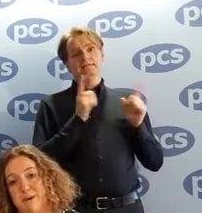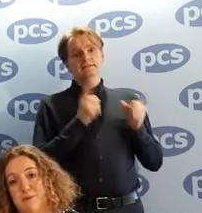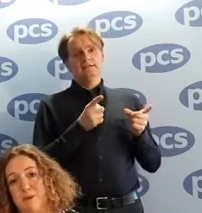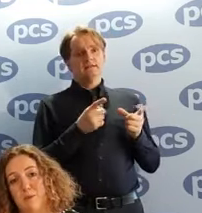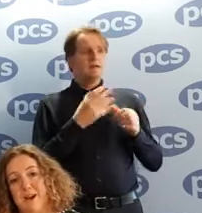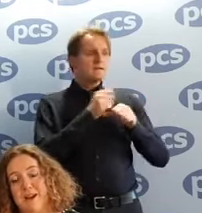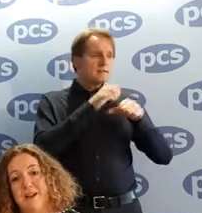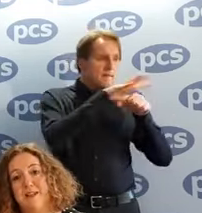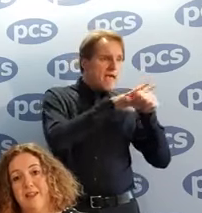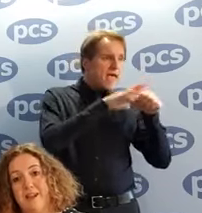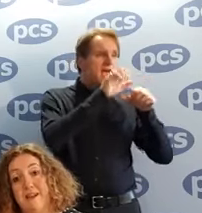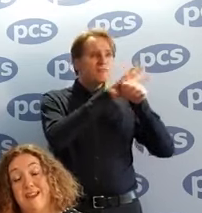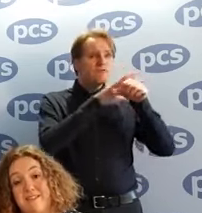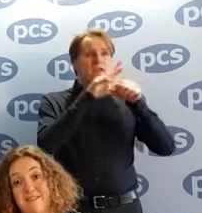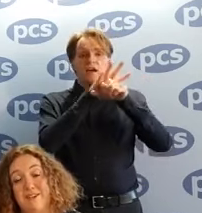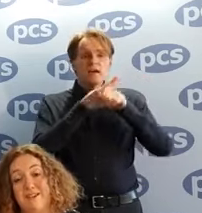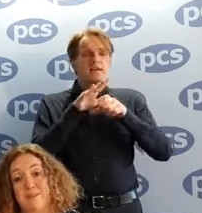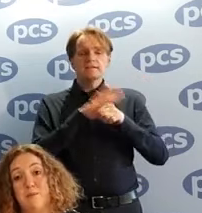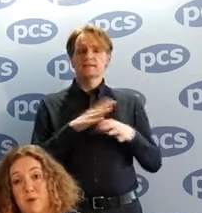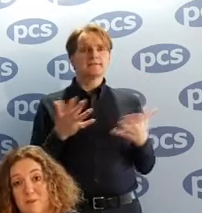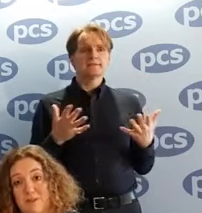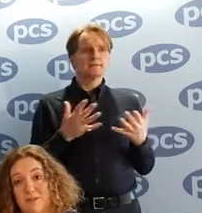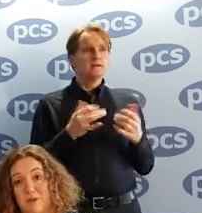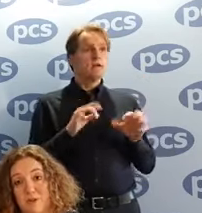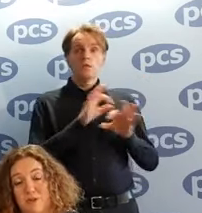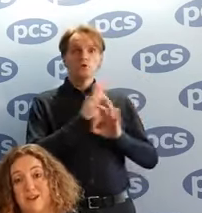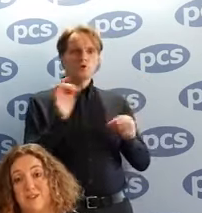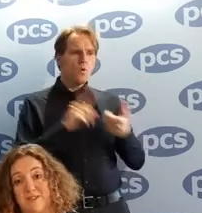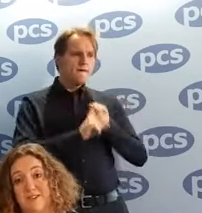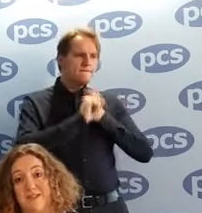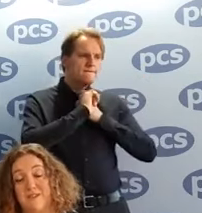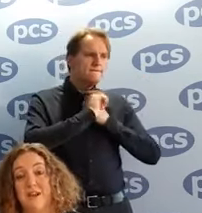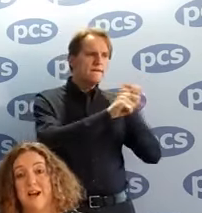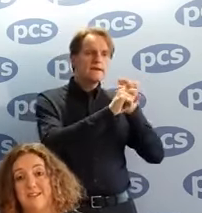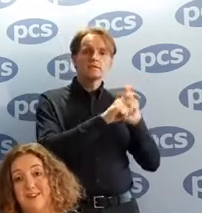department where they're ending fixed time appointment contracts for staff at